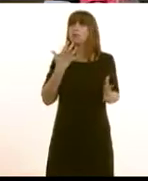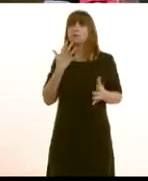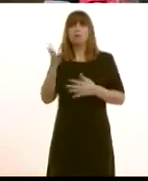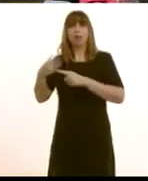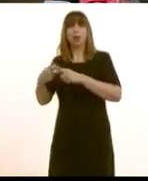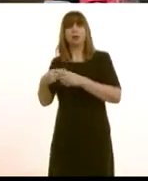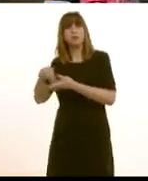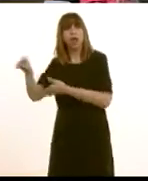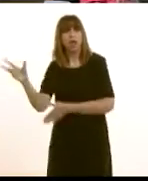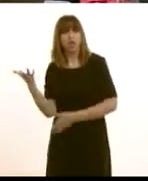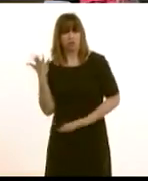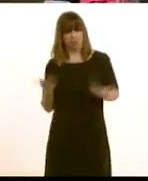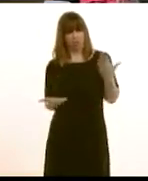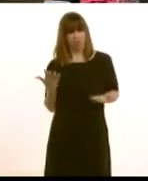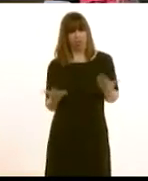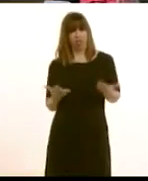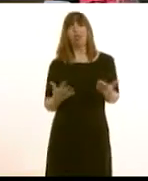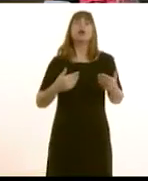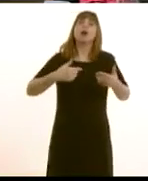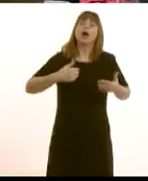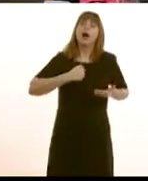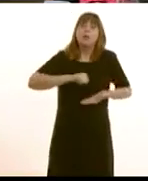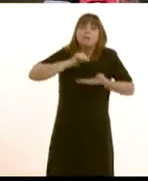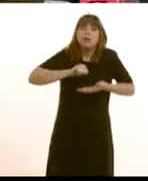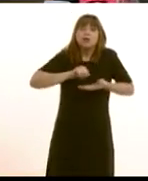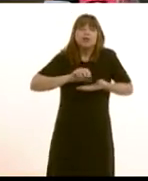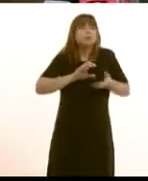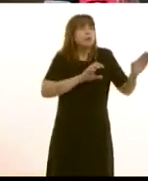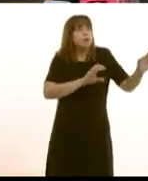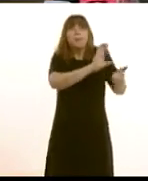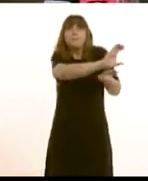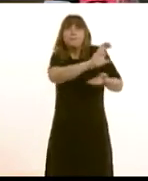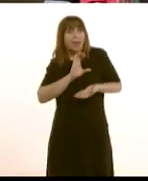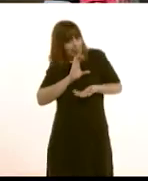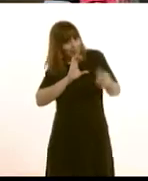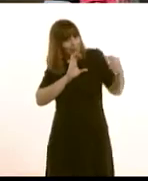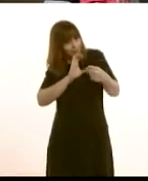in England. We are giving money to Welsh students to study and escape the level of debt that